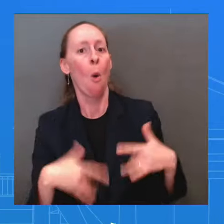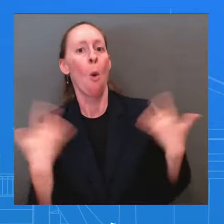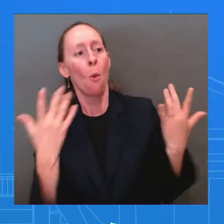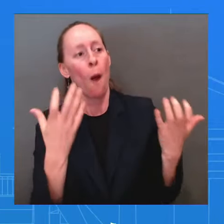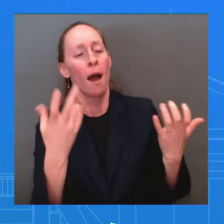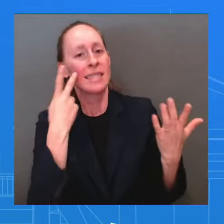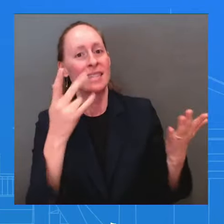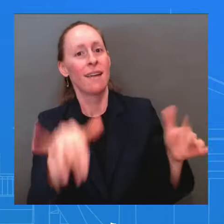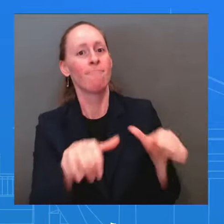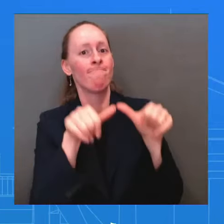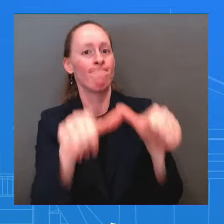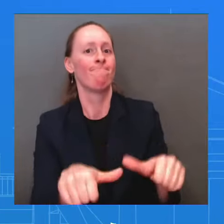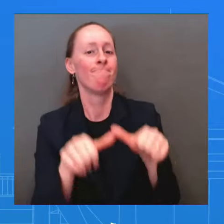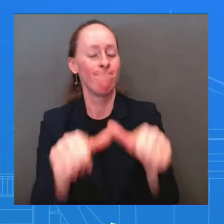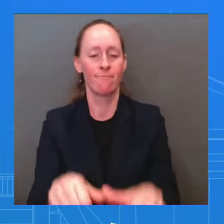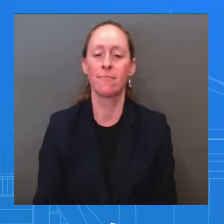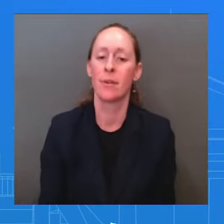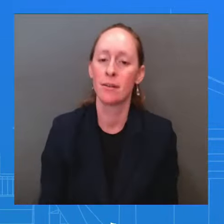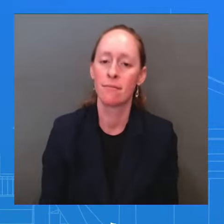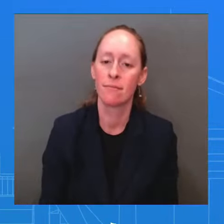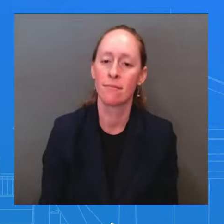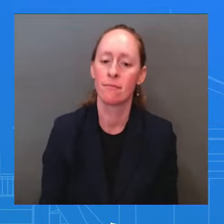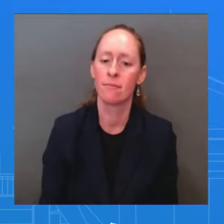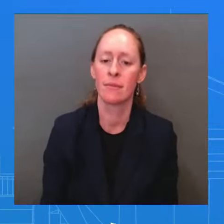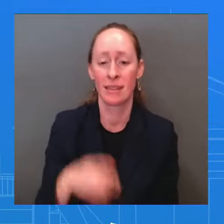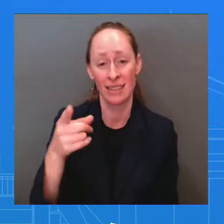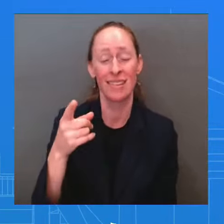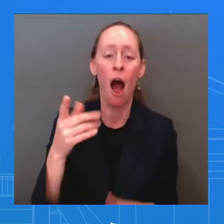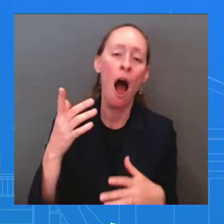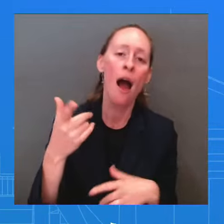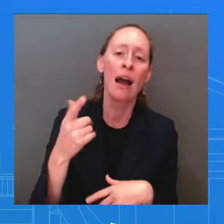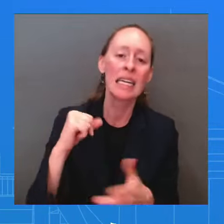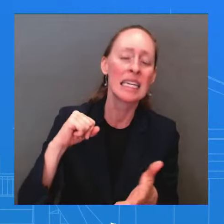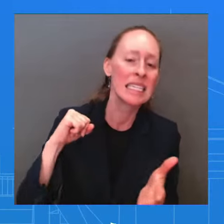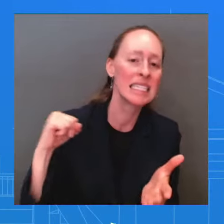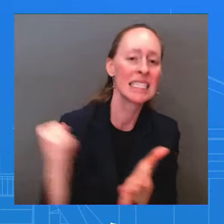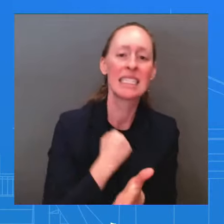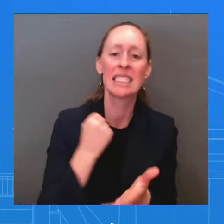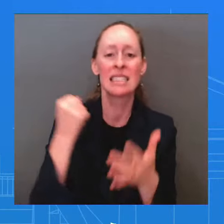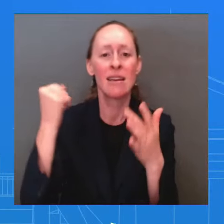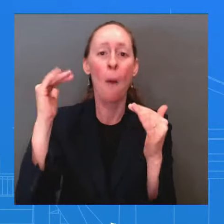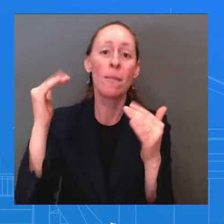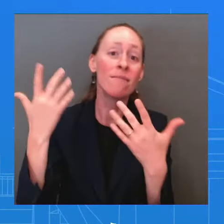The Press: And are you hoping for a quick agreement? Is that what Gene and Julie are going to try and get? Ms. Jean-Pierre: I mean, look, Gene and Julie, as I mentioned, the --